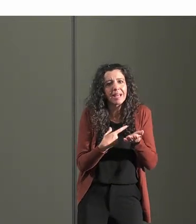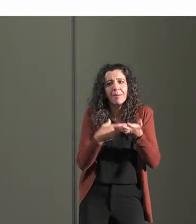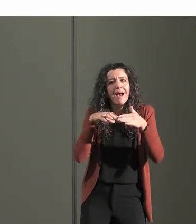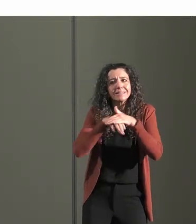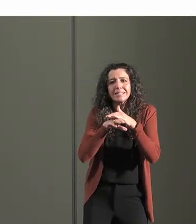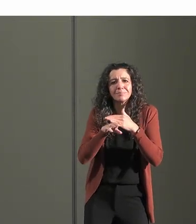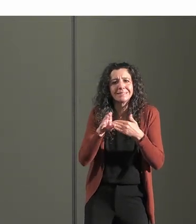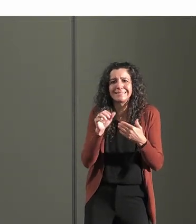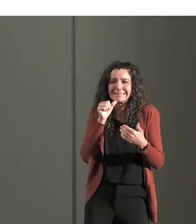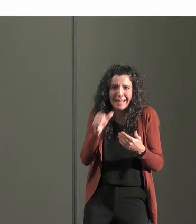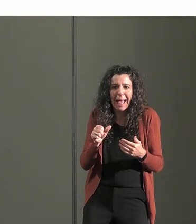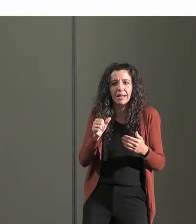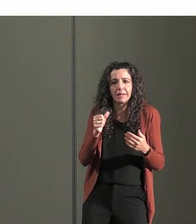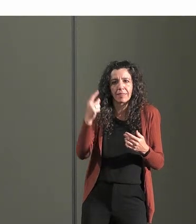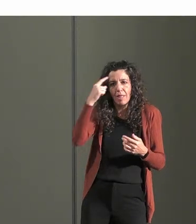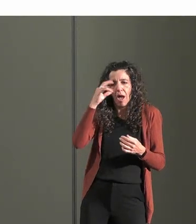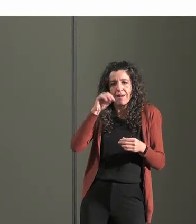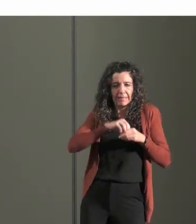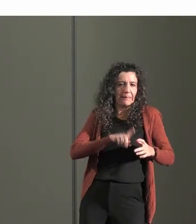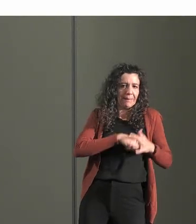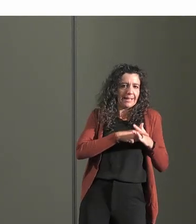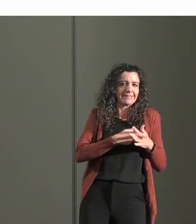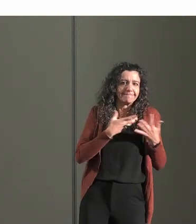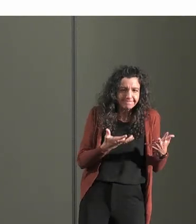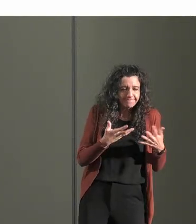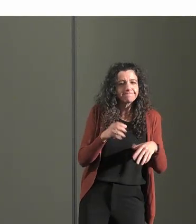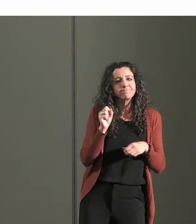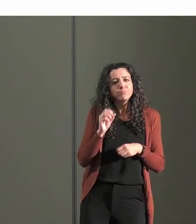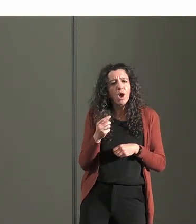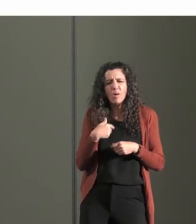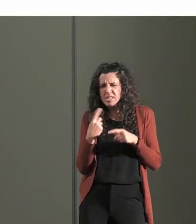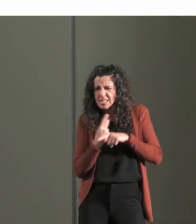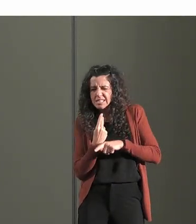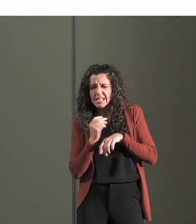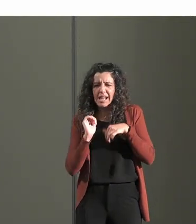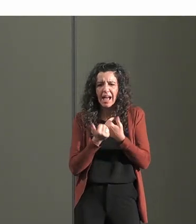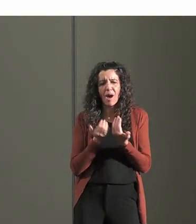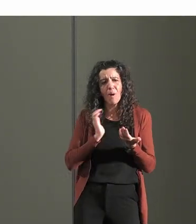alt-text and accessibility labels we will do our best to get them in but sometimes accessibility snot act not